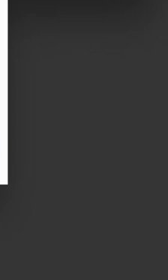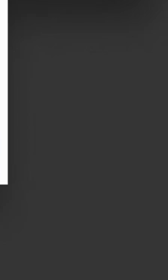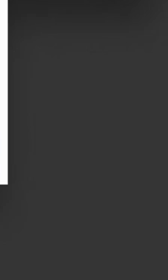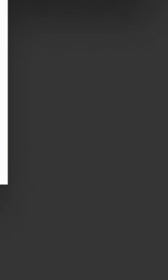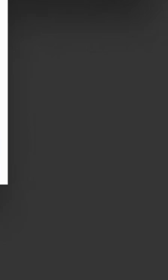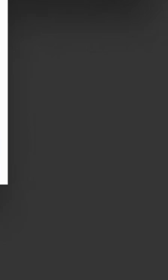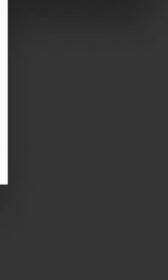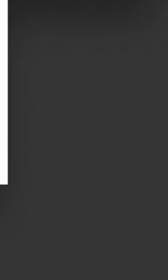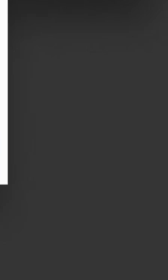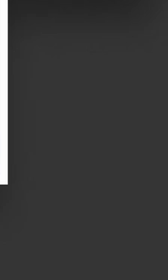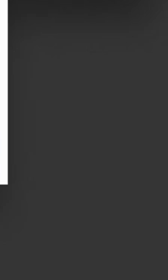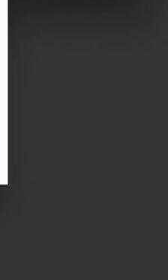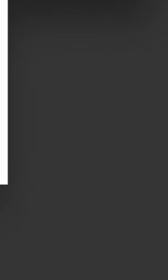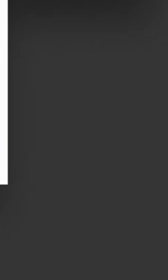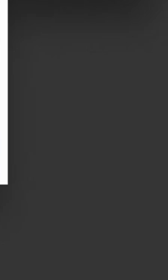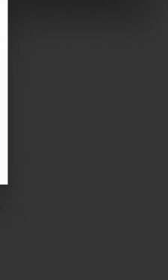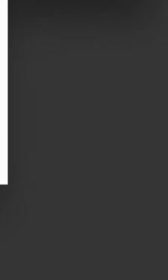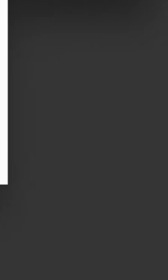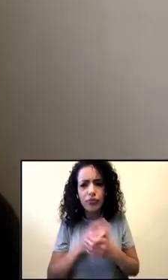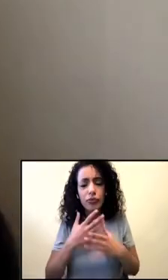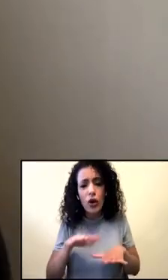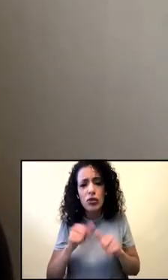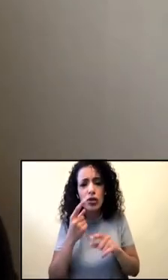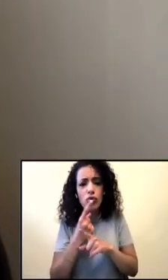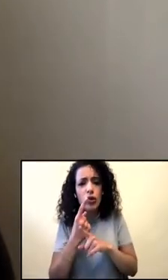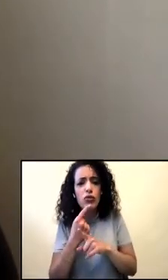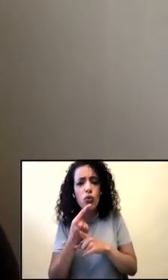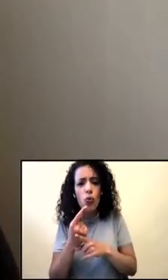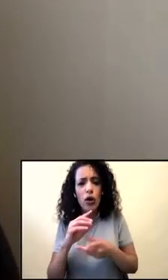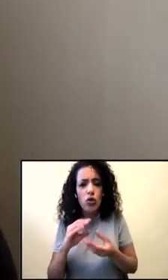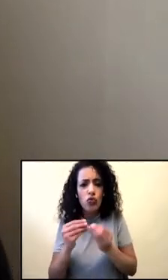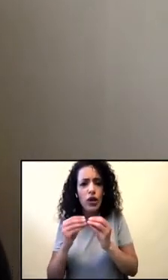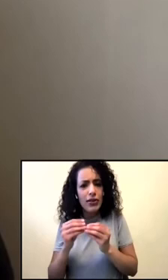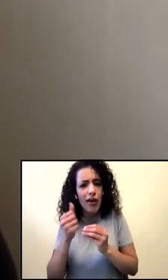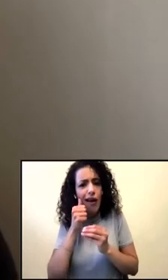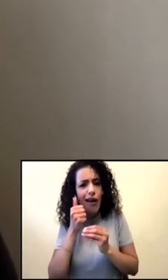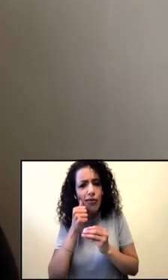costume designer, Khuled Ahmed, and yeah it was just like a process of collaboration. So they're